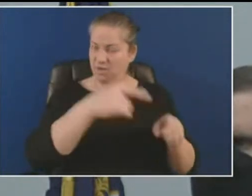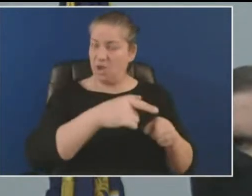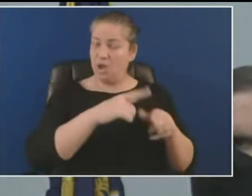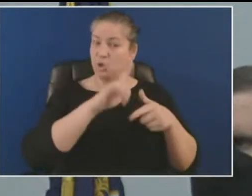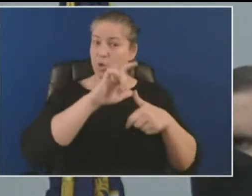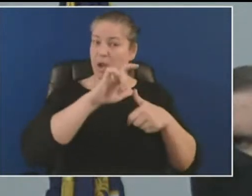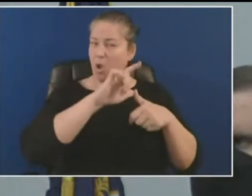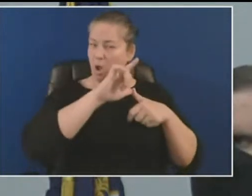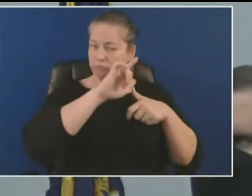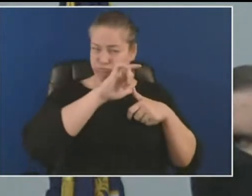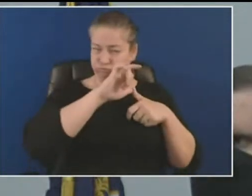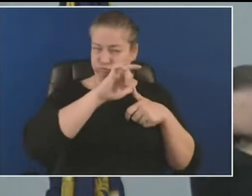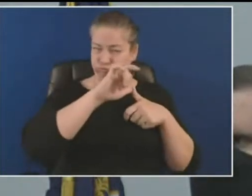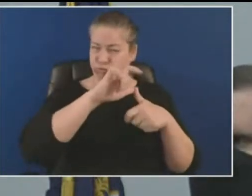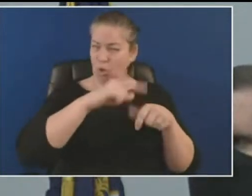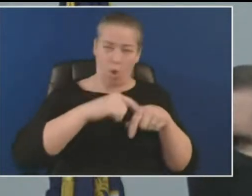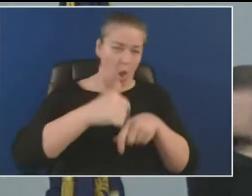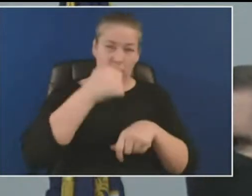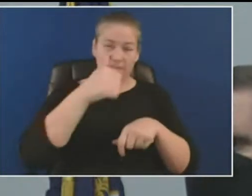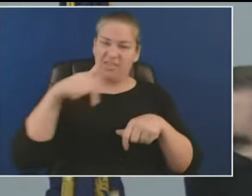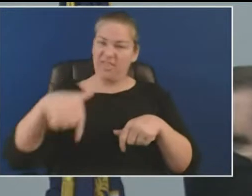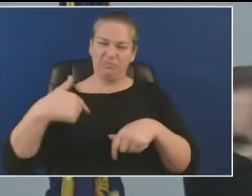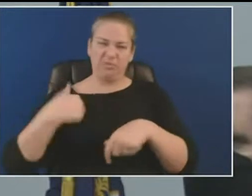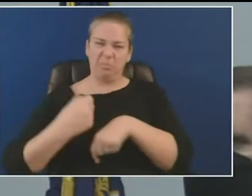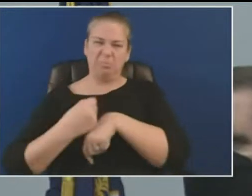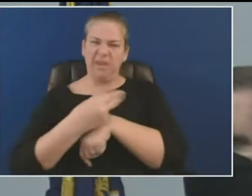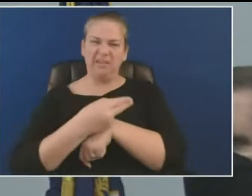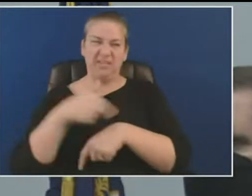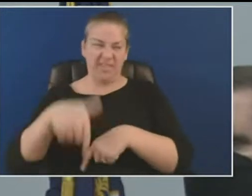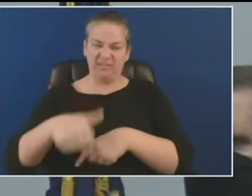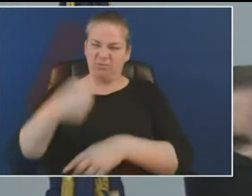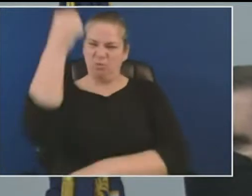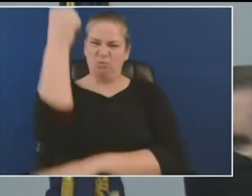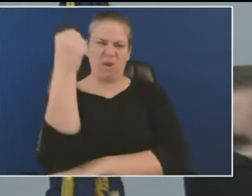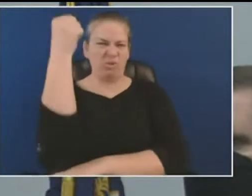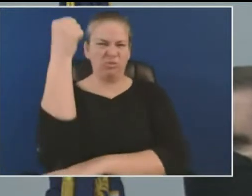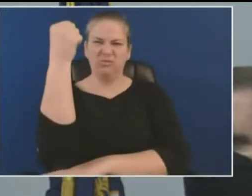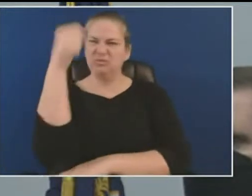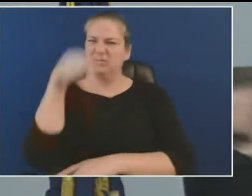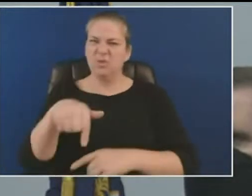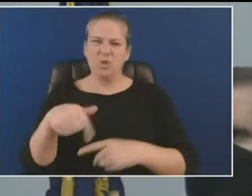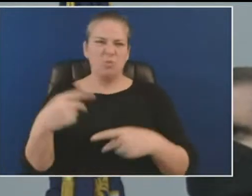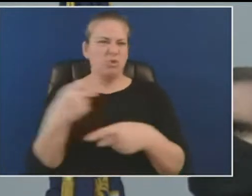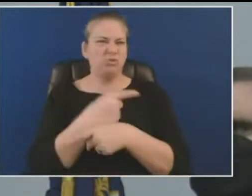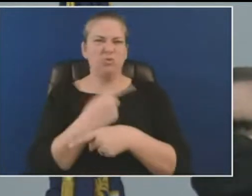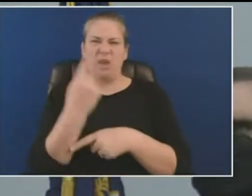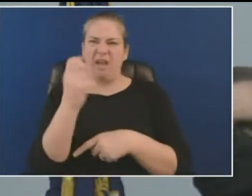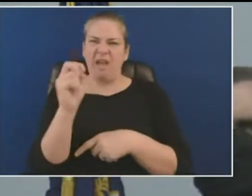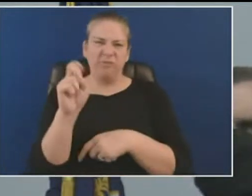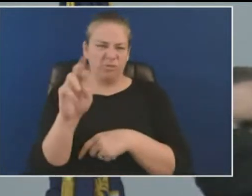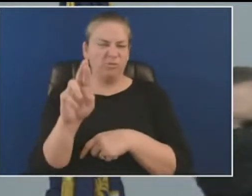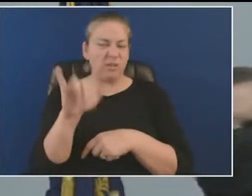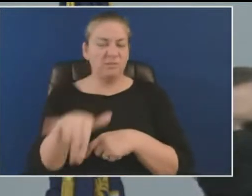breaking records for response, and that's what we're here to do with FEMA support. So in communication with FEMA today